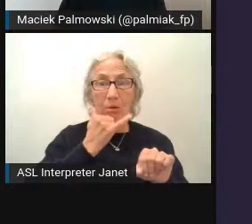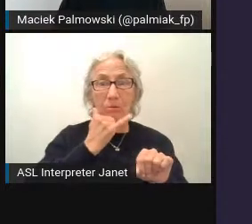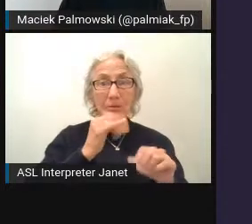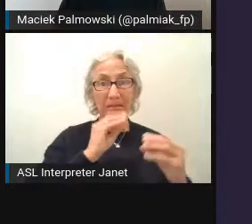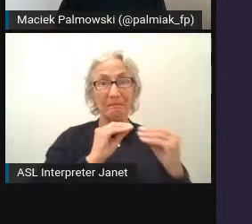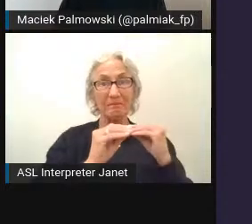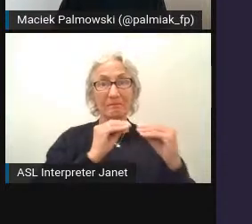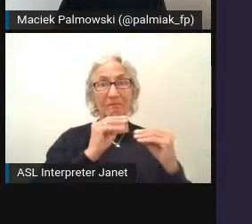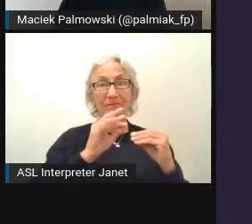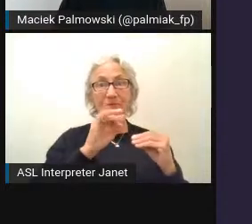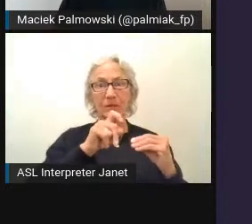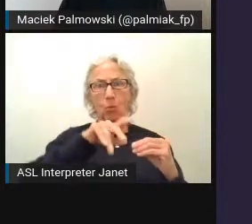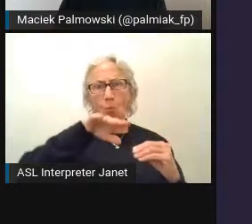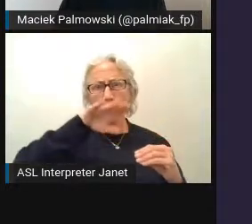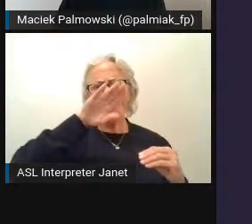And when you get a return of